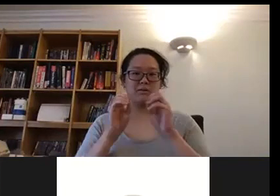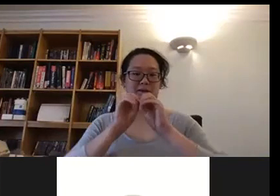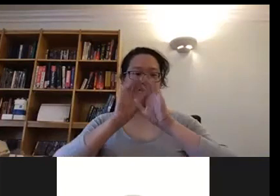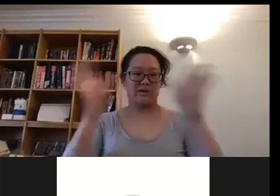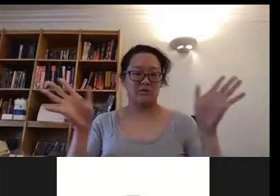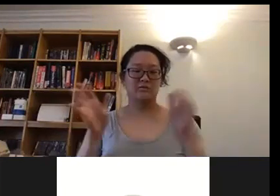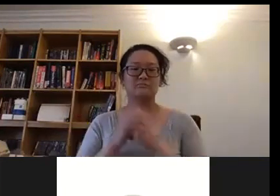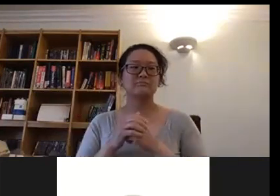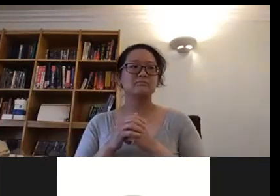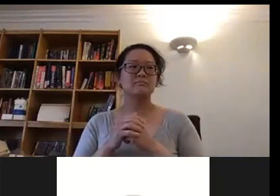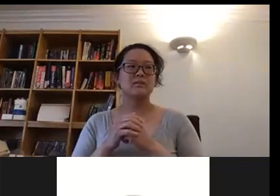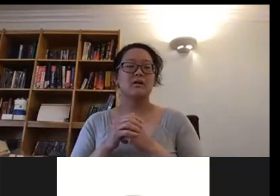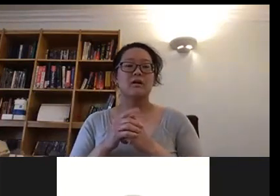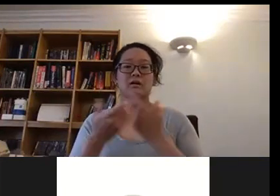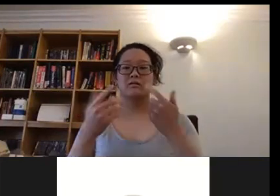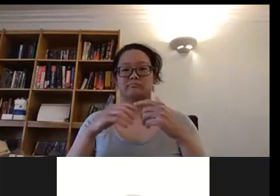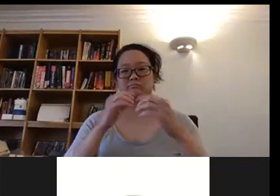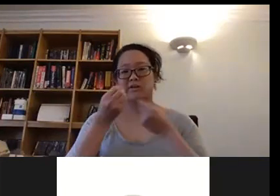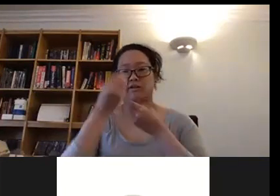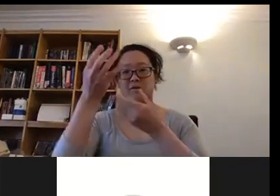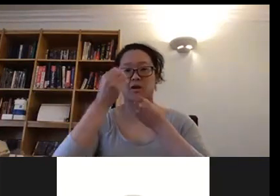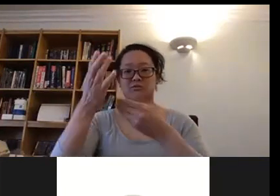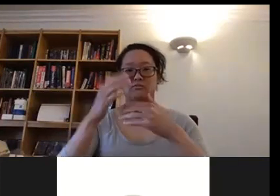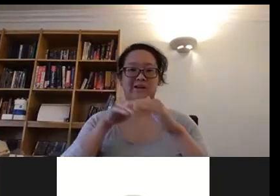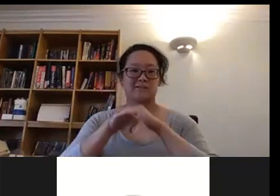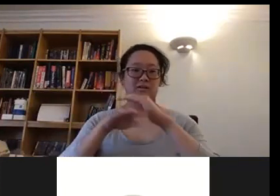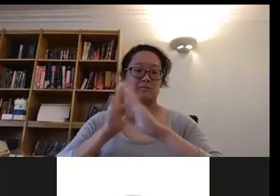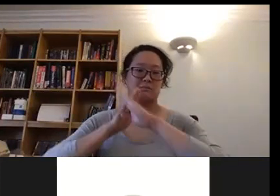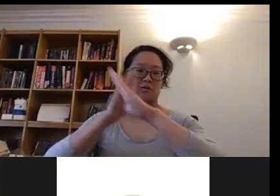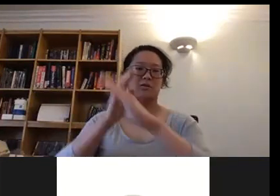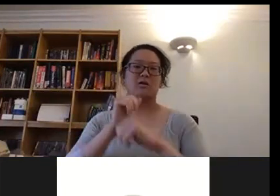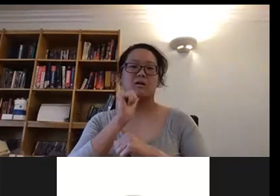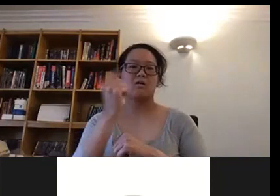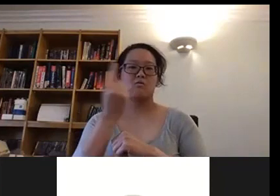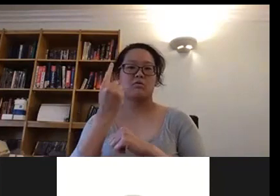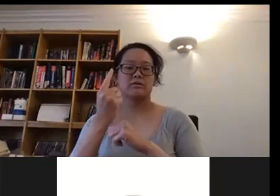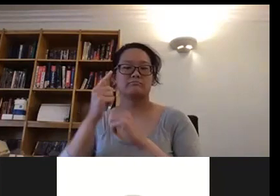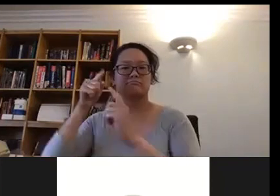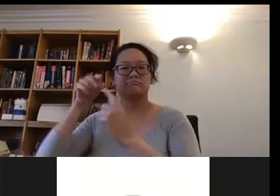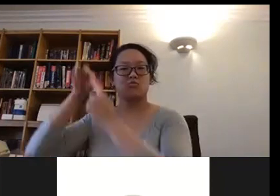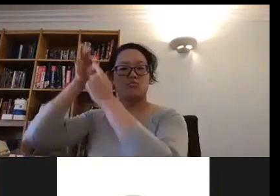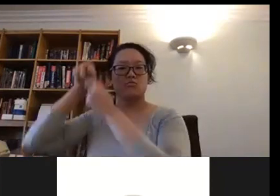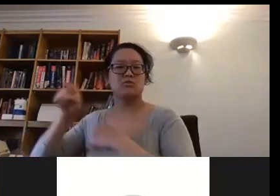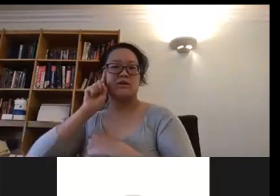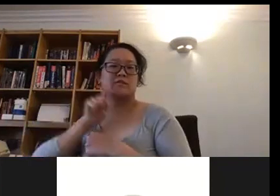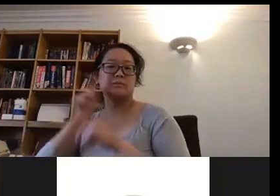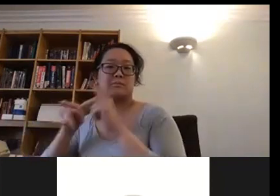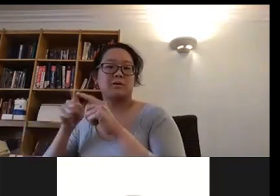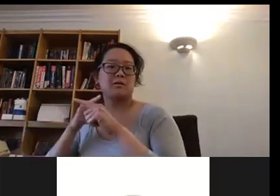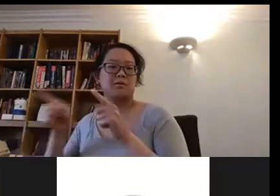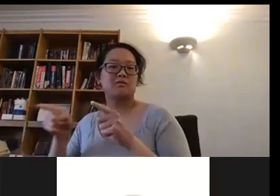So first, I want to clarify that informational access that's not available